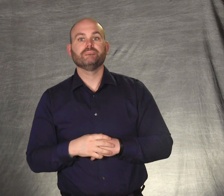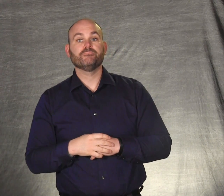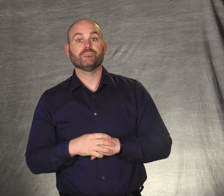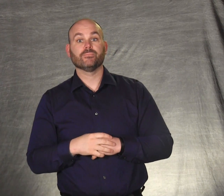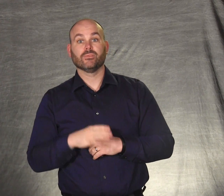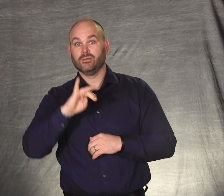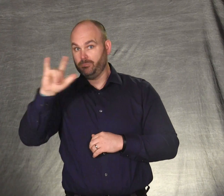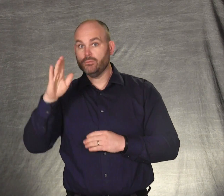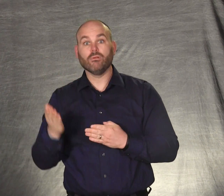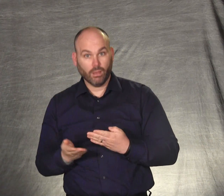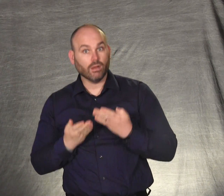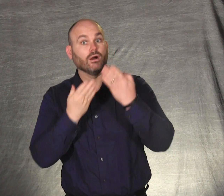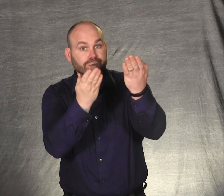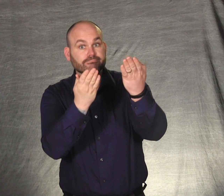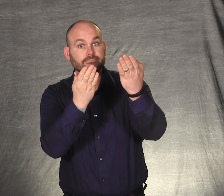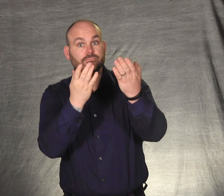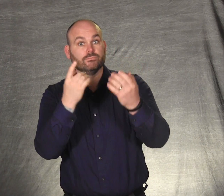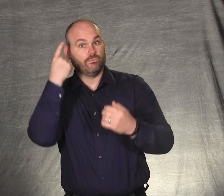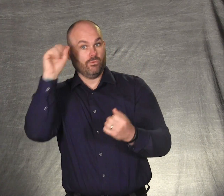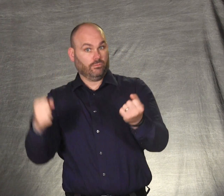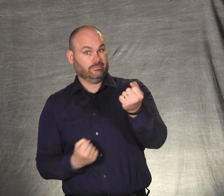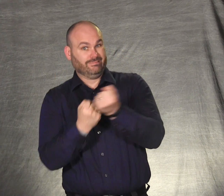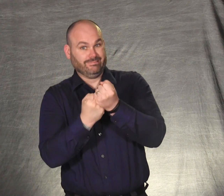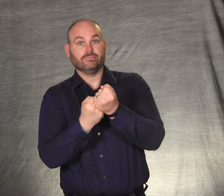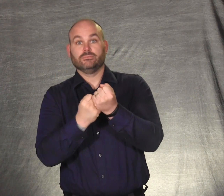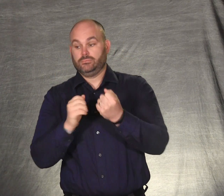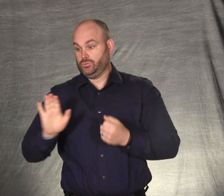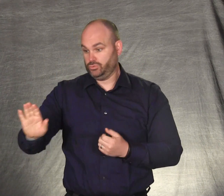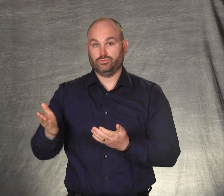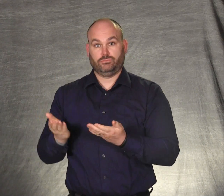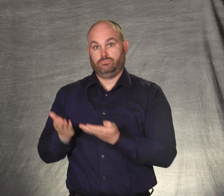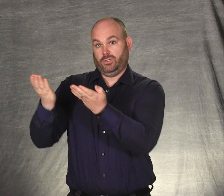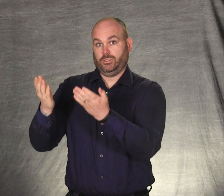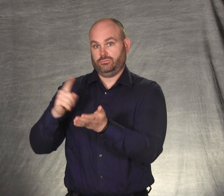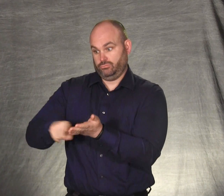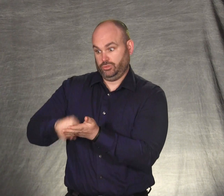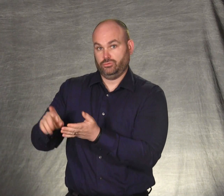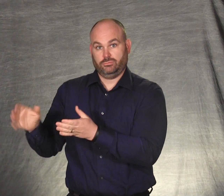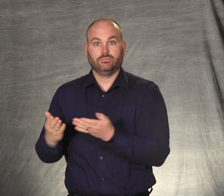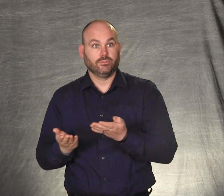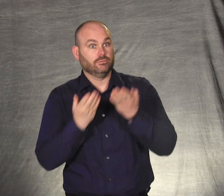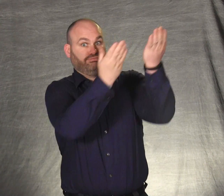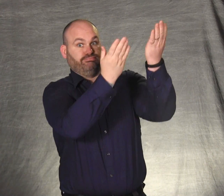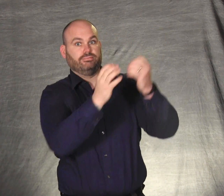A bill was introduced to support one of their recommendations-